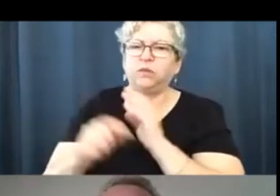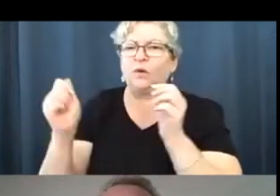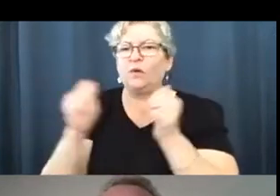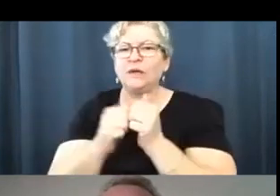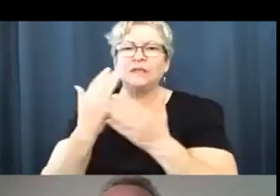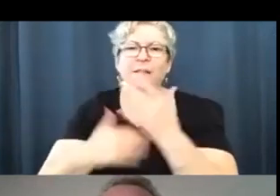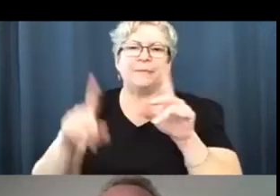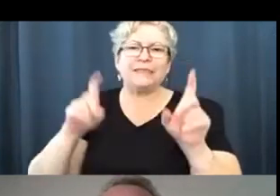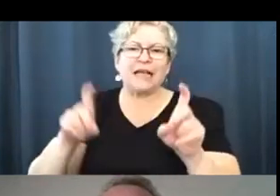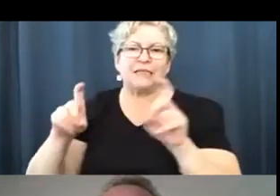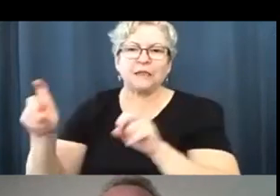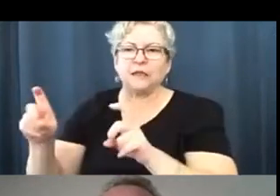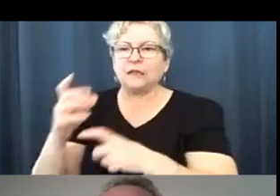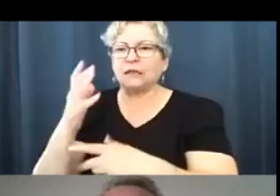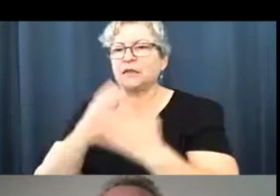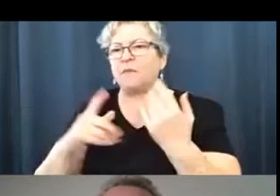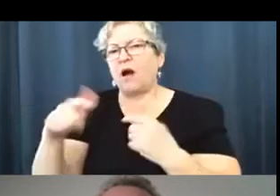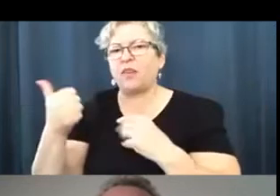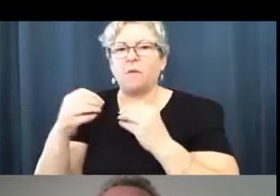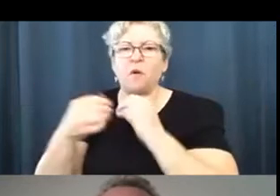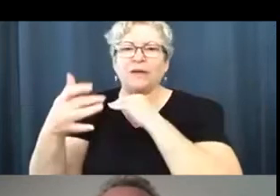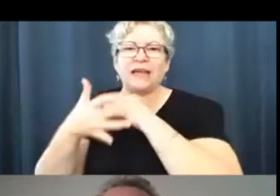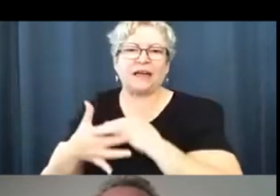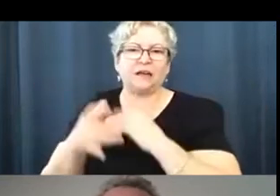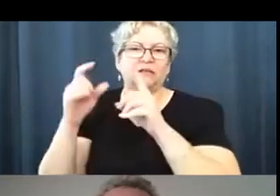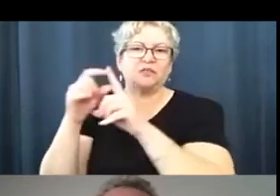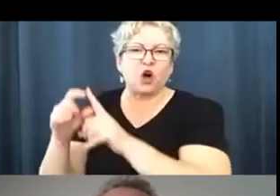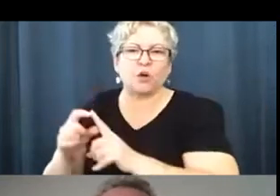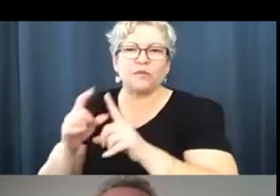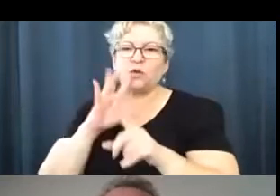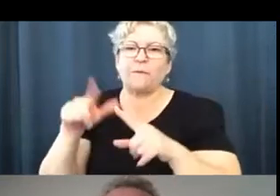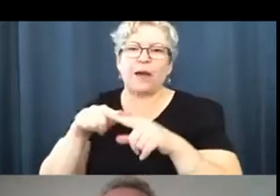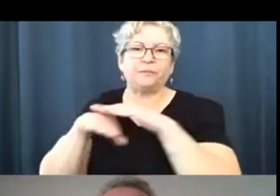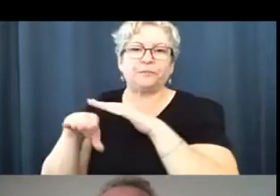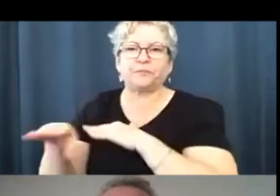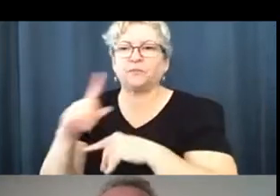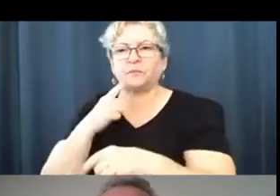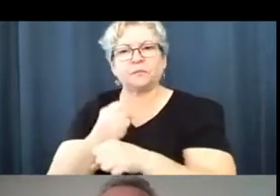and some of the other more technical aspects of accessibility to try to make it as practical as possible.